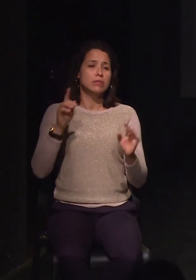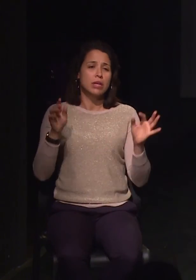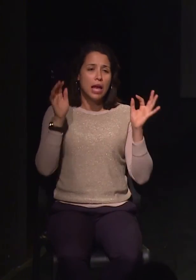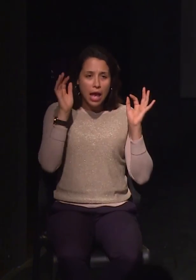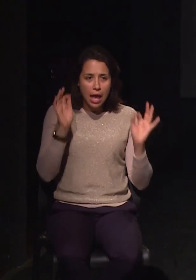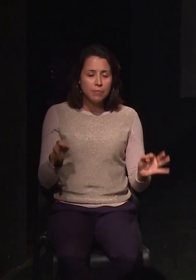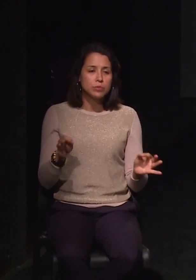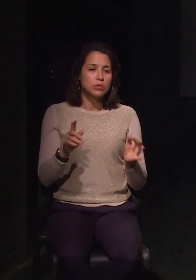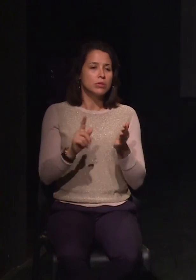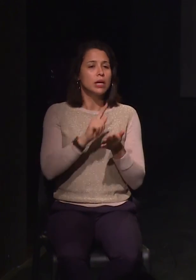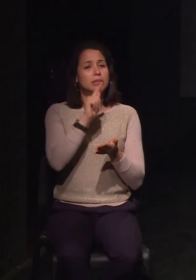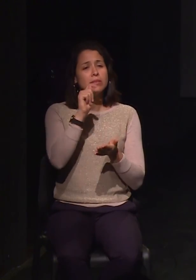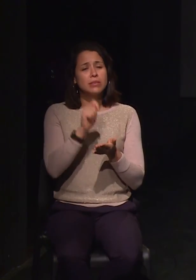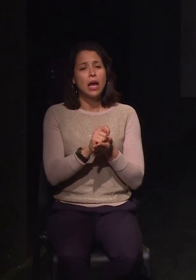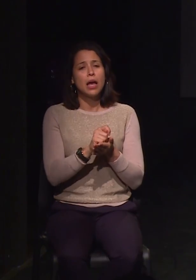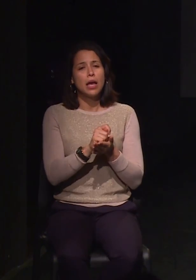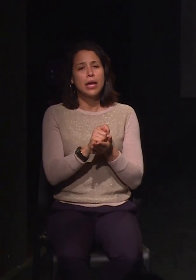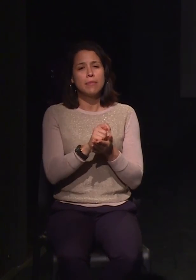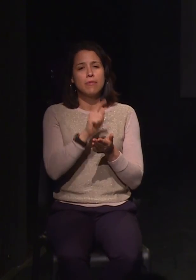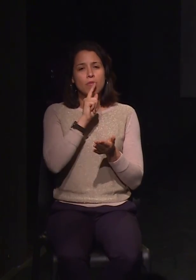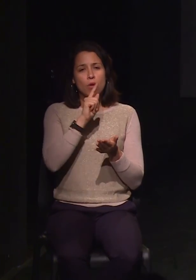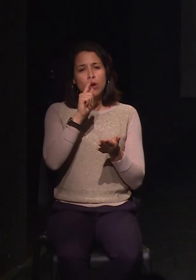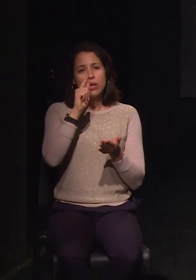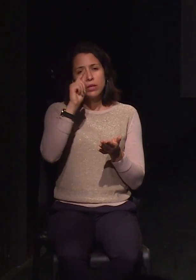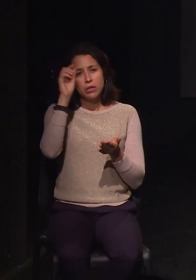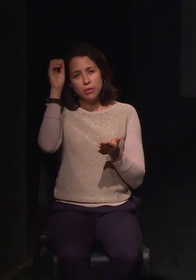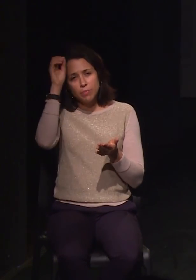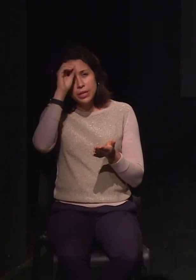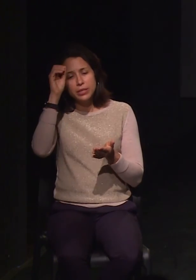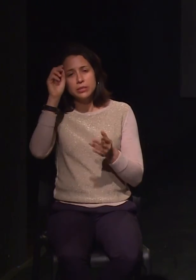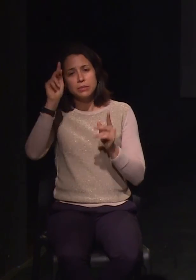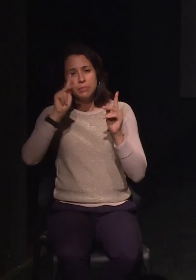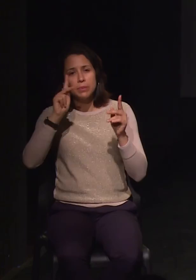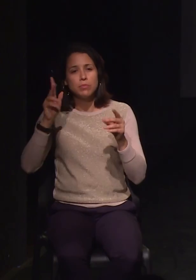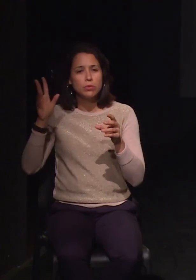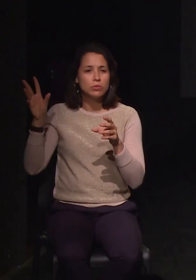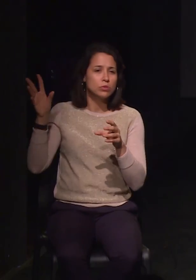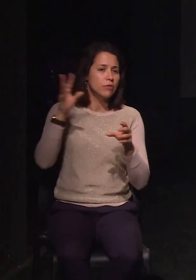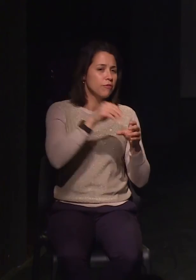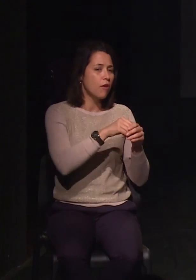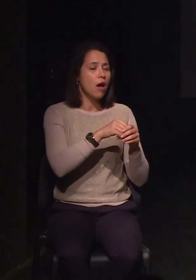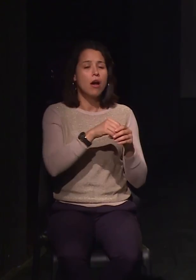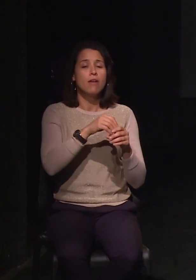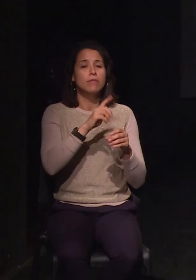those voices you are describing to be heard now more than there were and there should